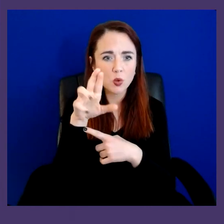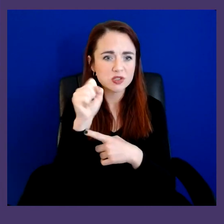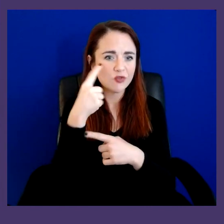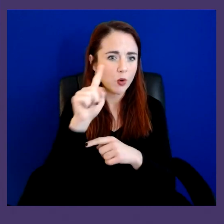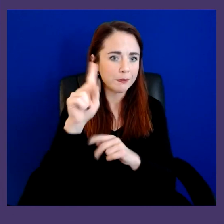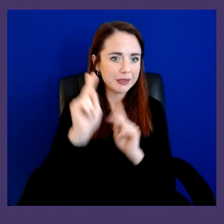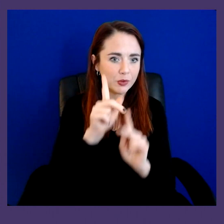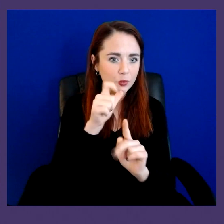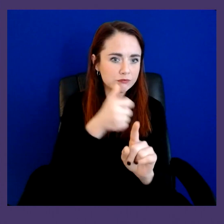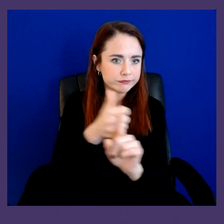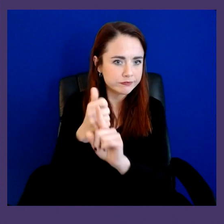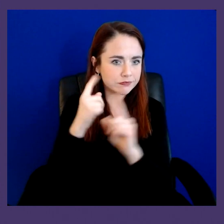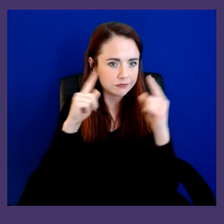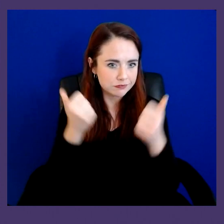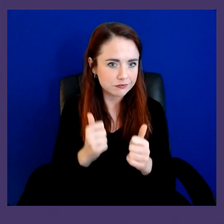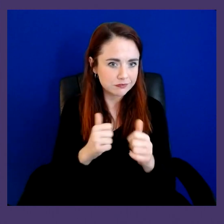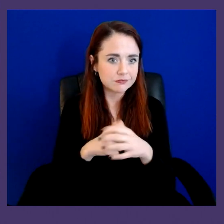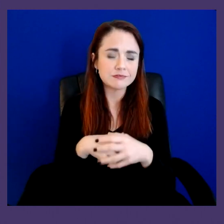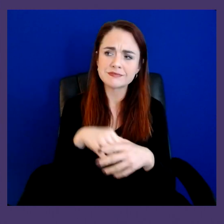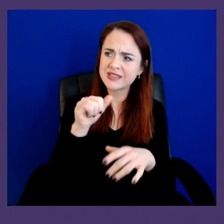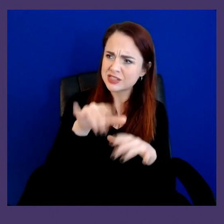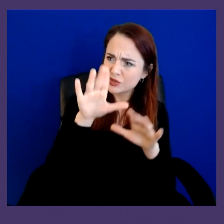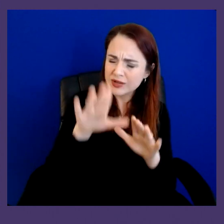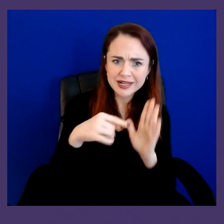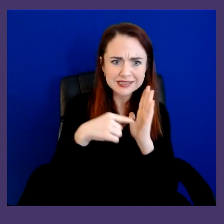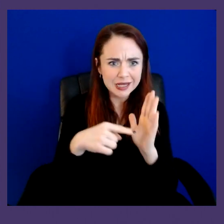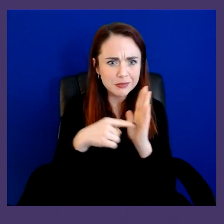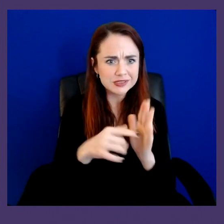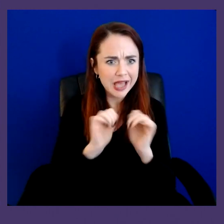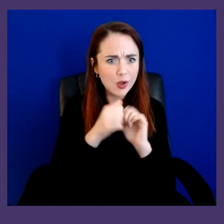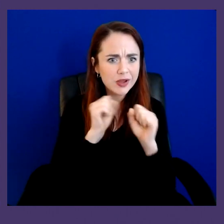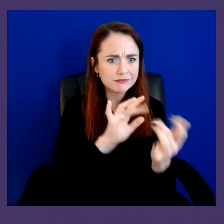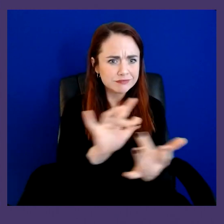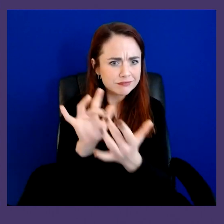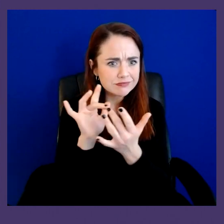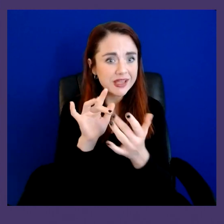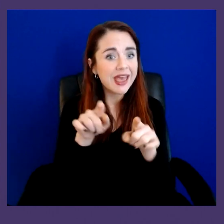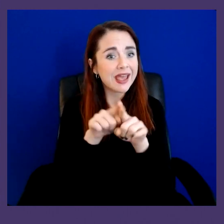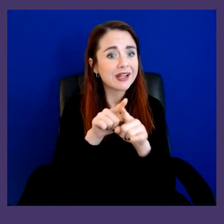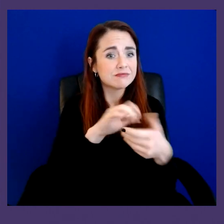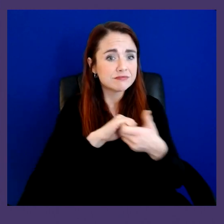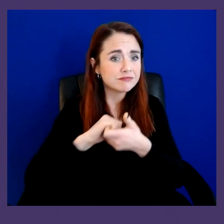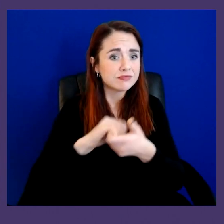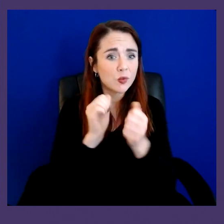of extending your reach and then working with the disability community to get that real-time feedback.